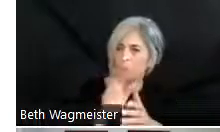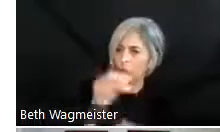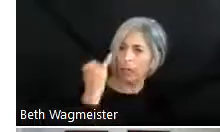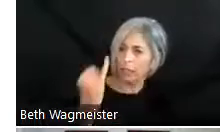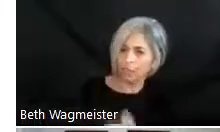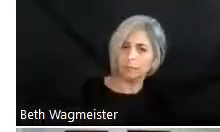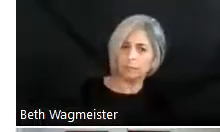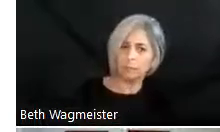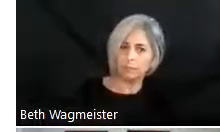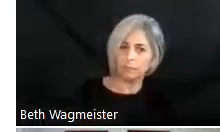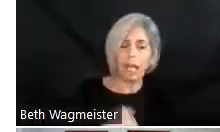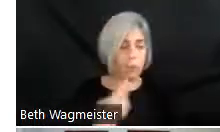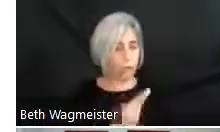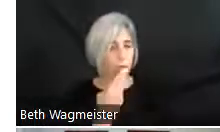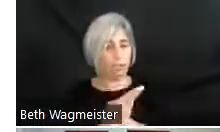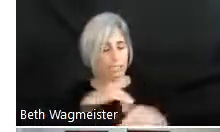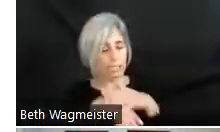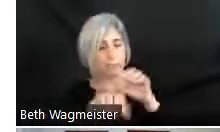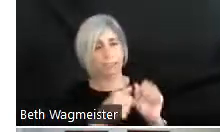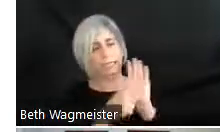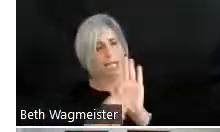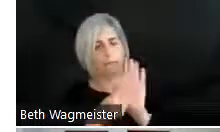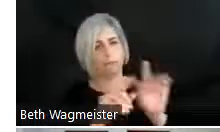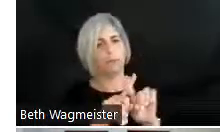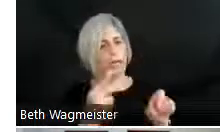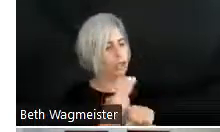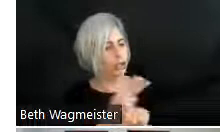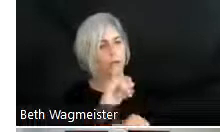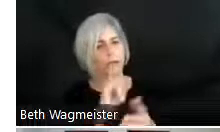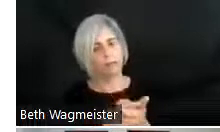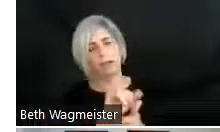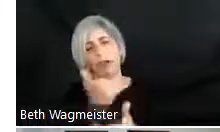I'm going to be using accessibility examples, but I tend to use this in other ways of communication